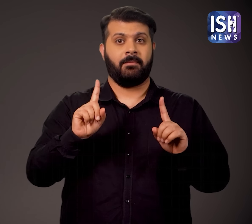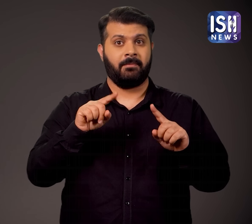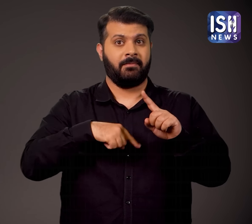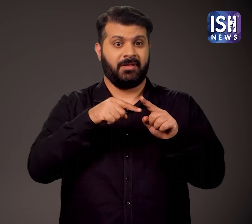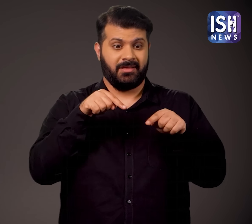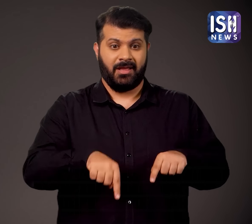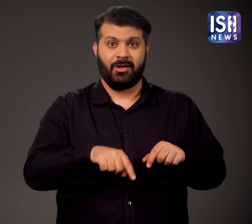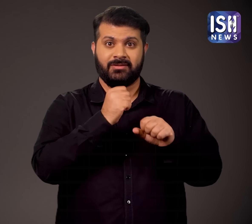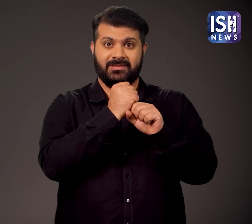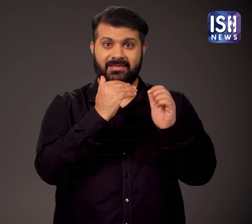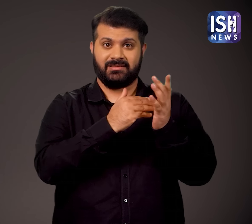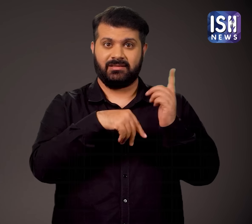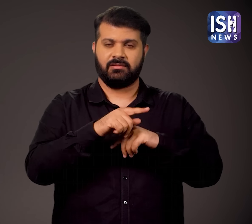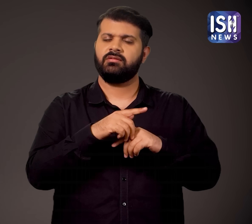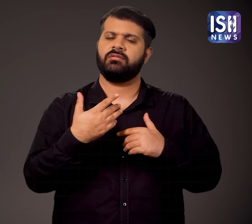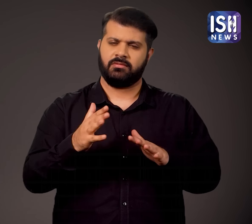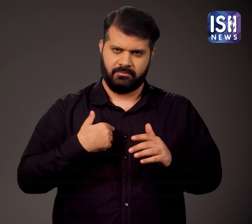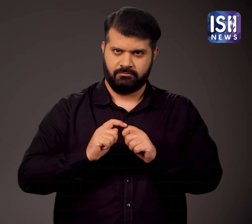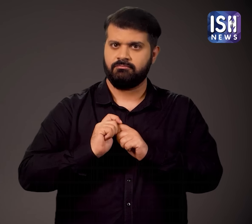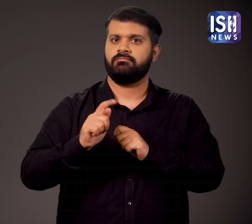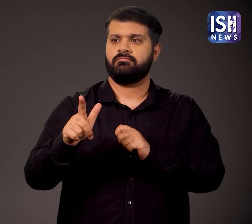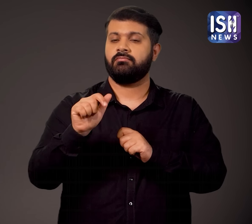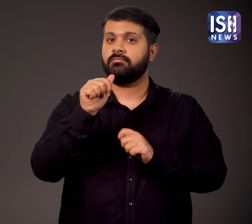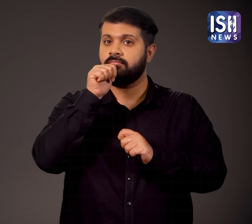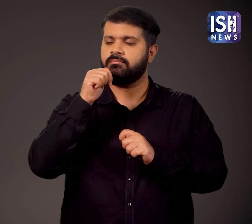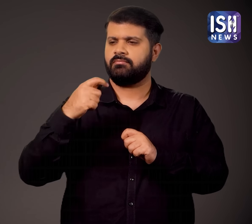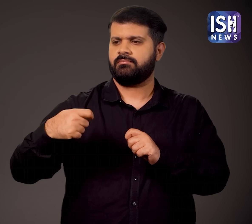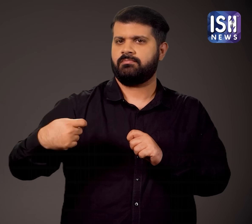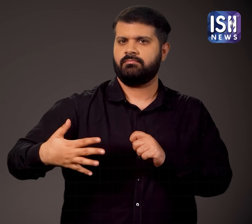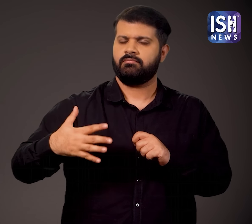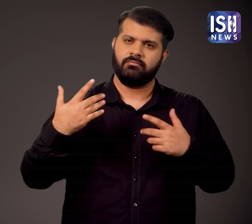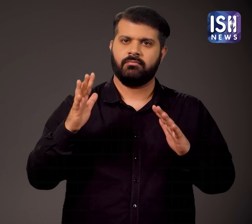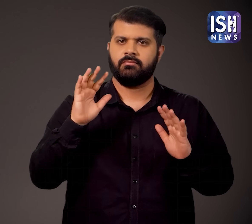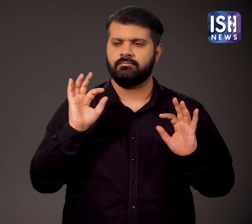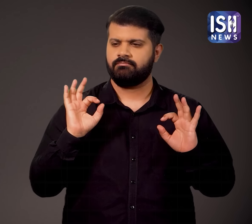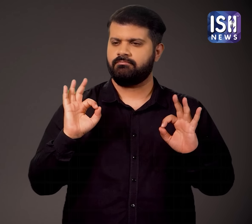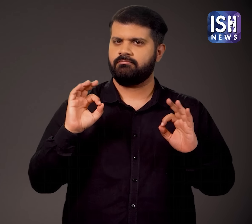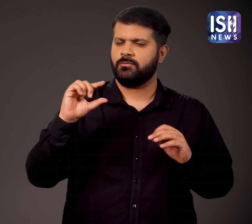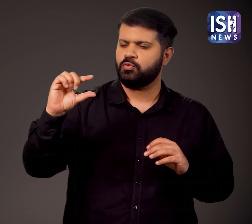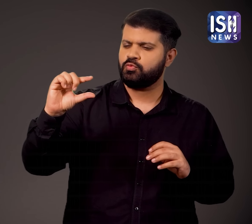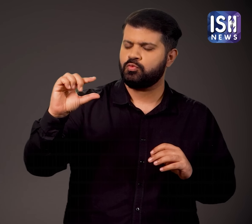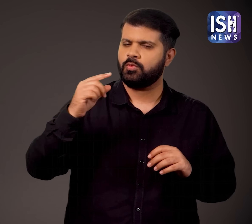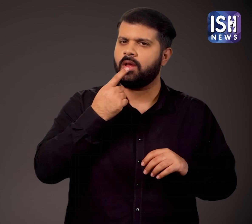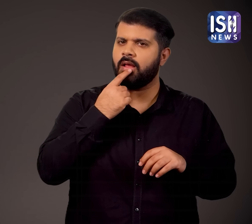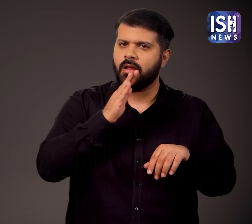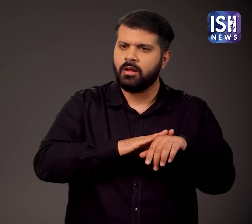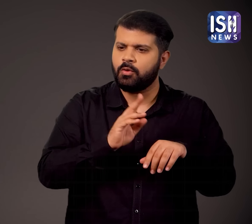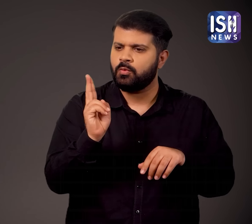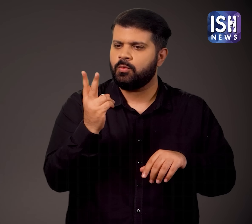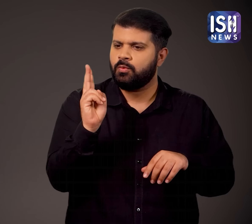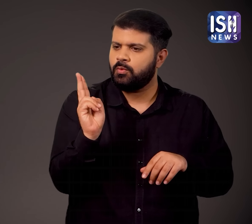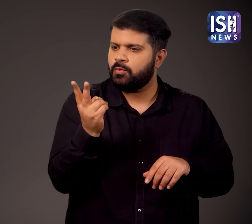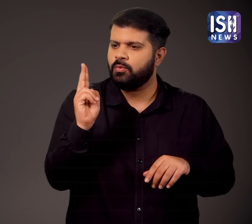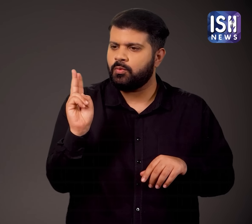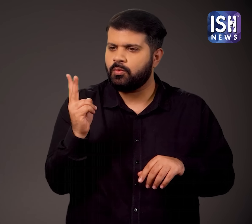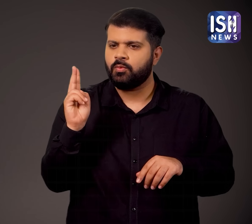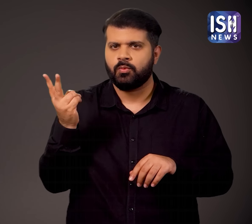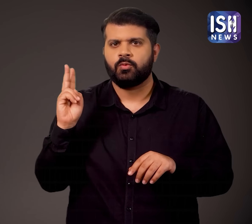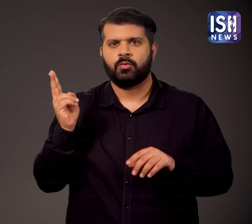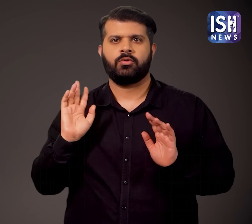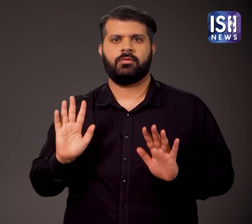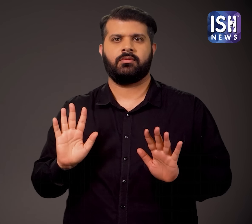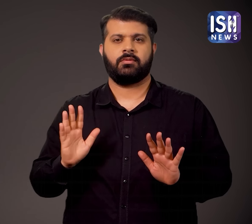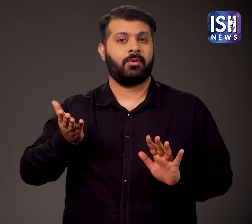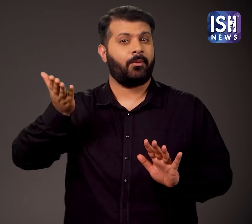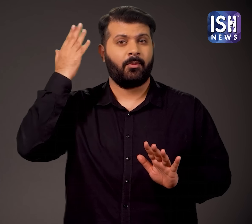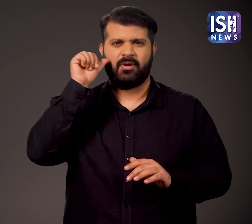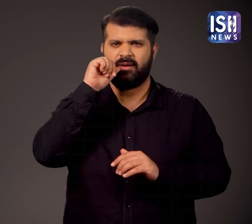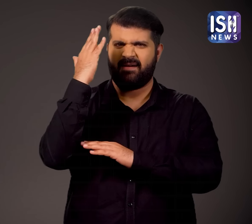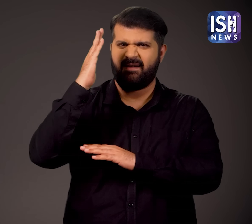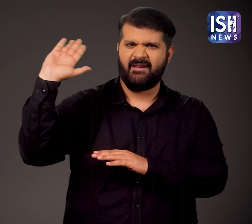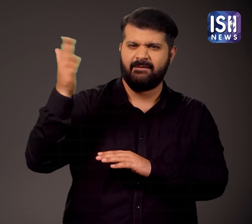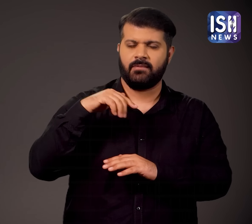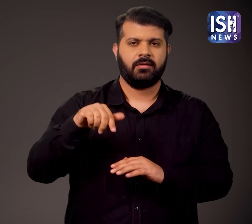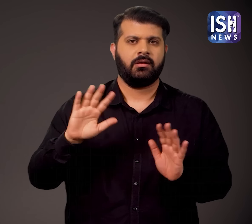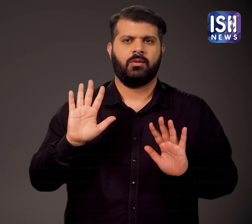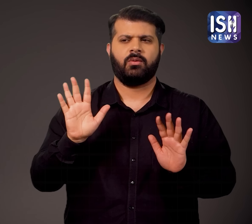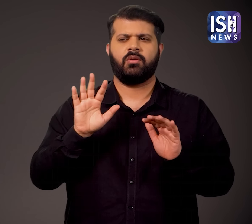Gen Z is more likely to spend on premium alcohol and try smaller quantities of different varieties rather than drinking large amounts.